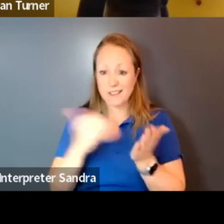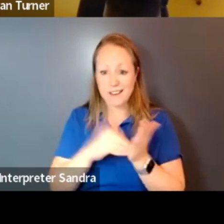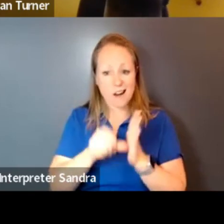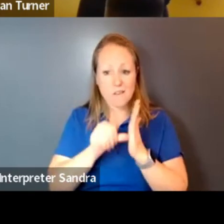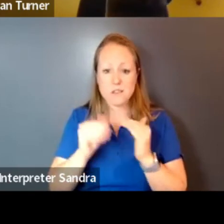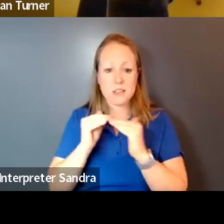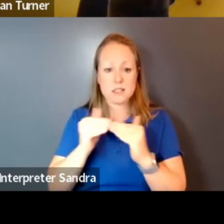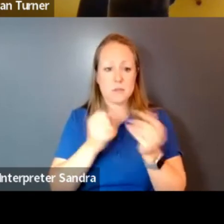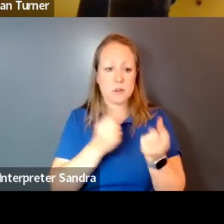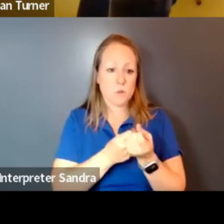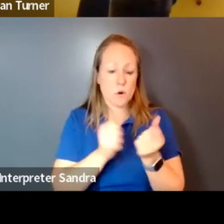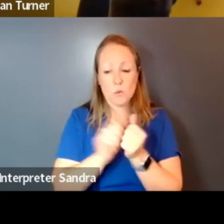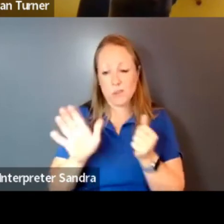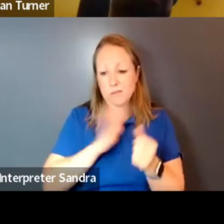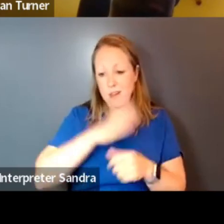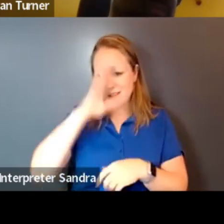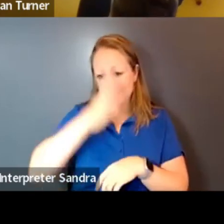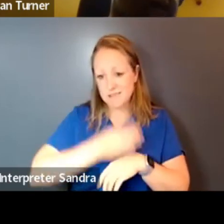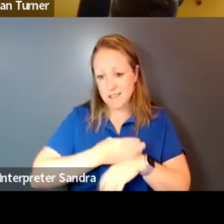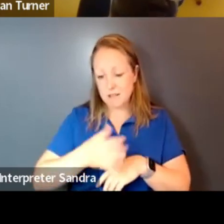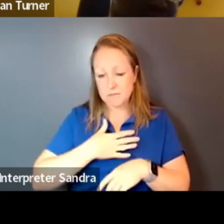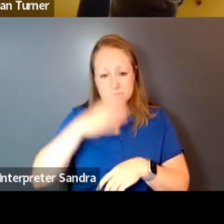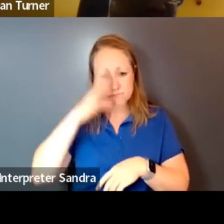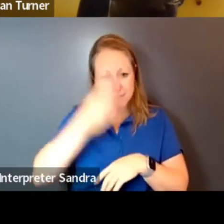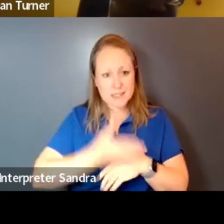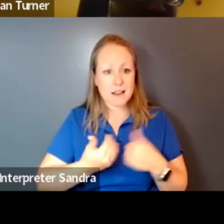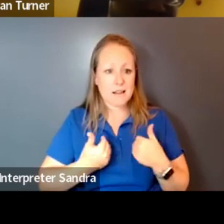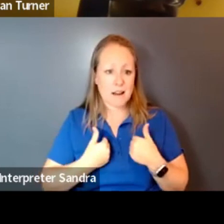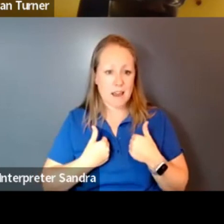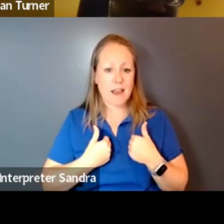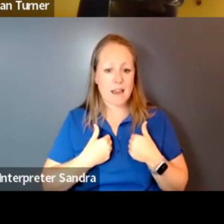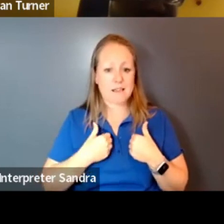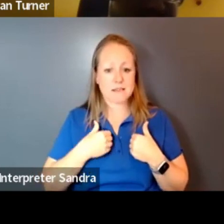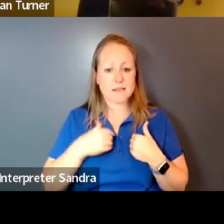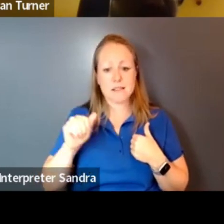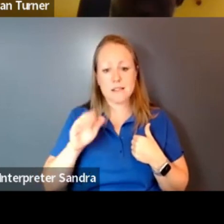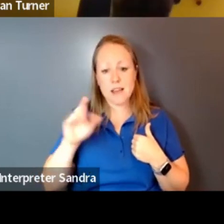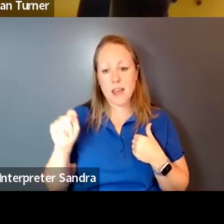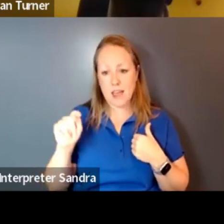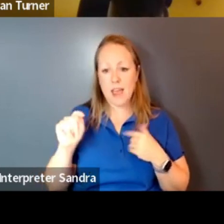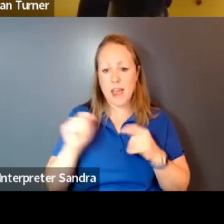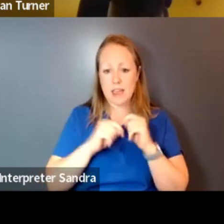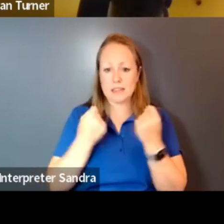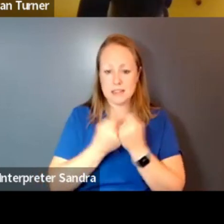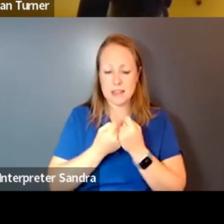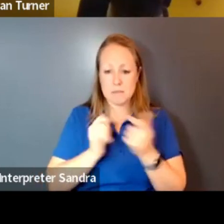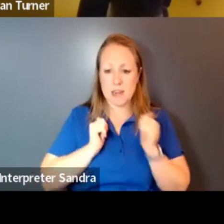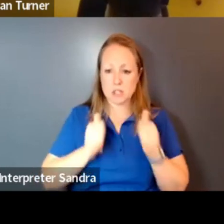know, my son, I have seen my son has AP team, Assertive Community team, and he has a counselor